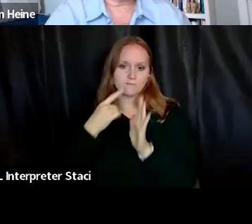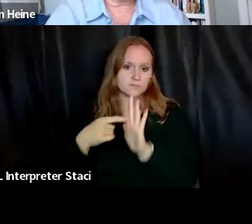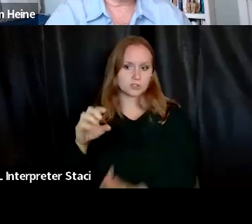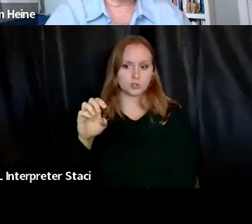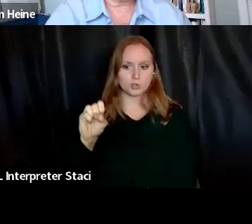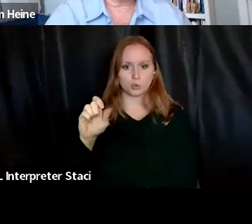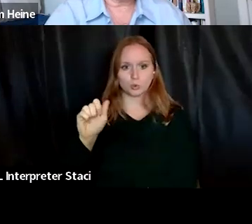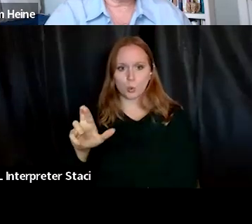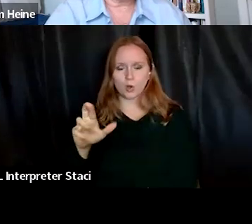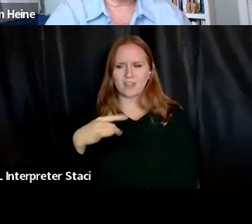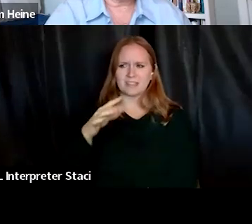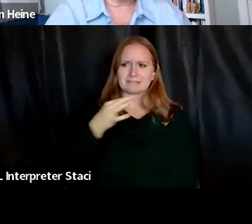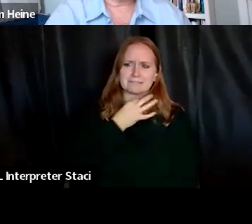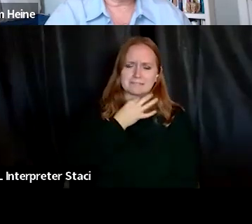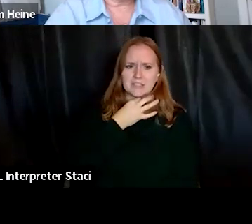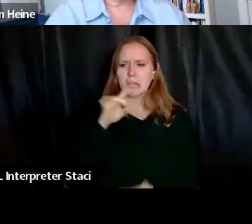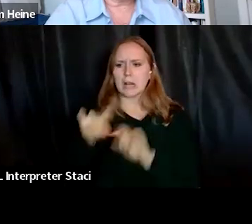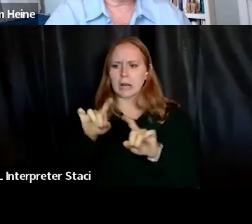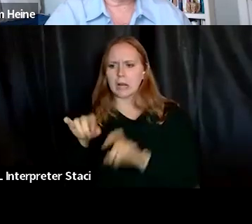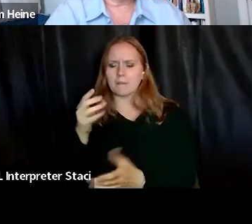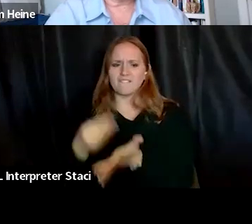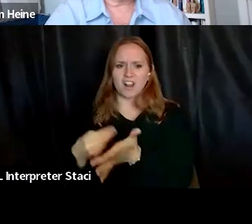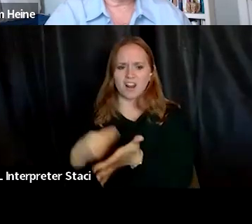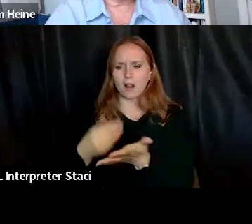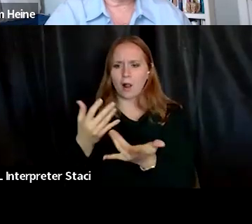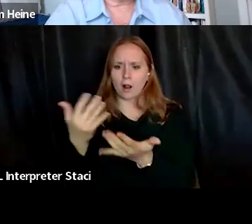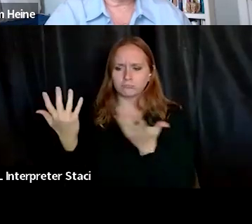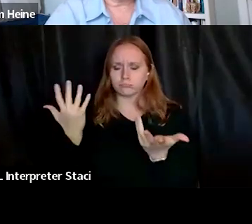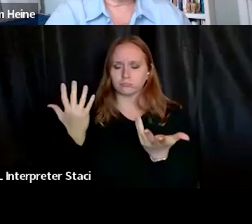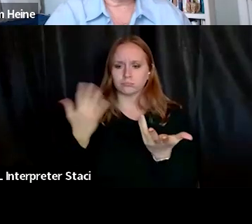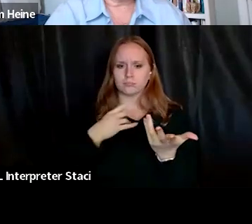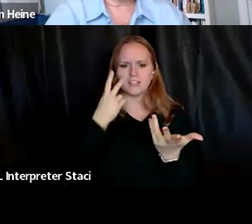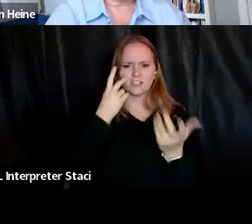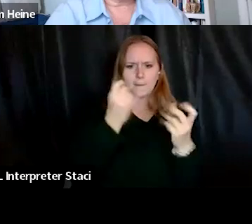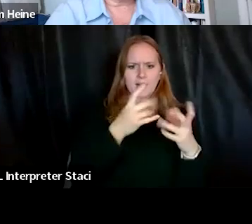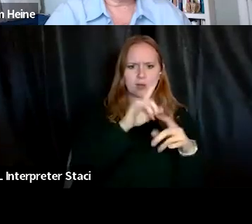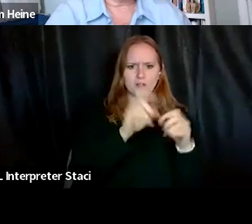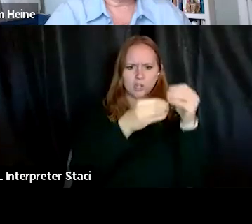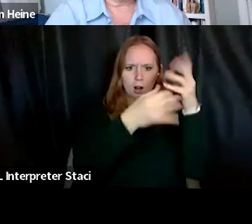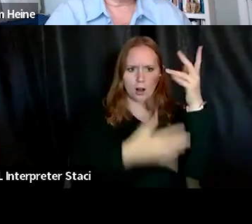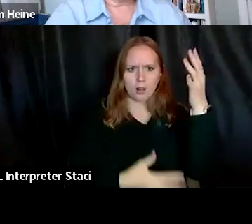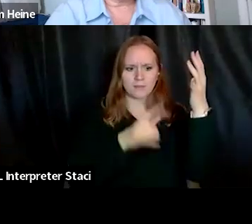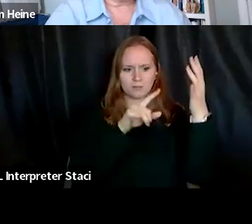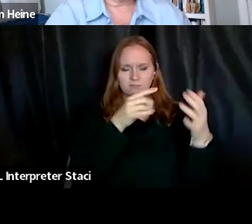And I think I kind of saw a lot of questions about funding and things like that and developing processes in the comments. And I think you hit on a key point, Hope,